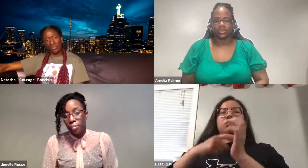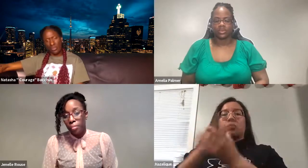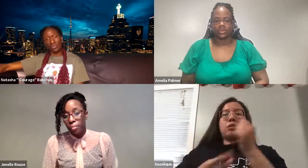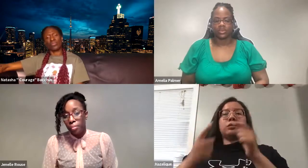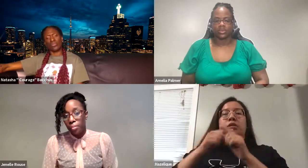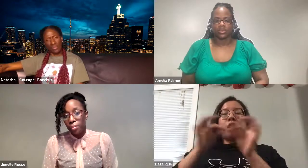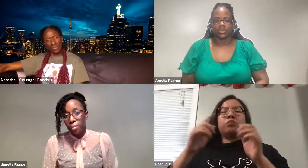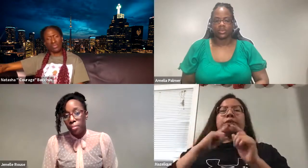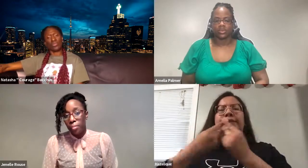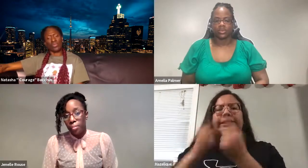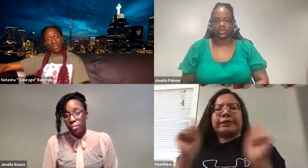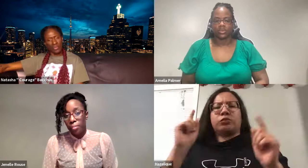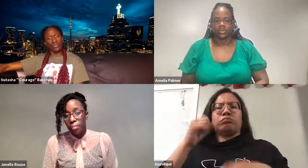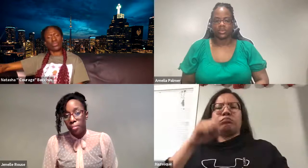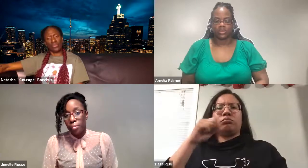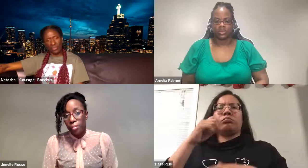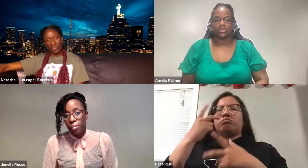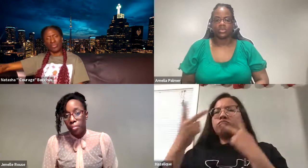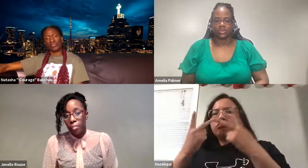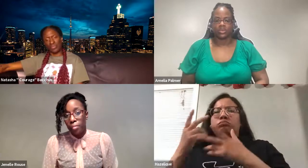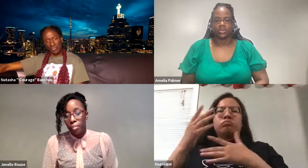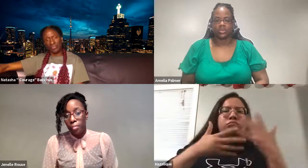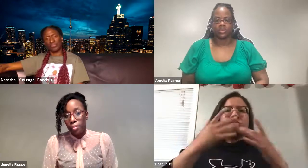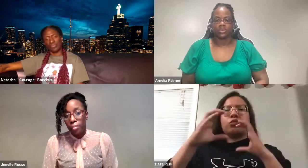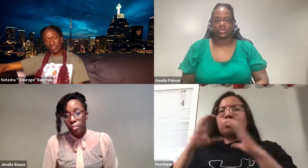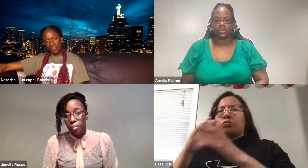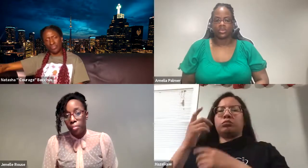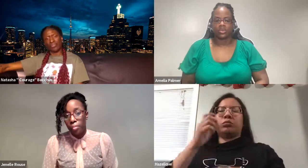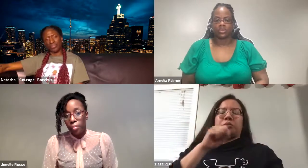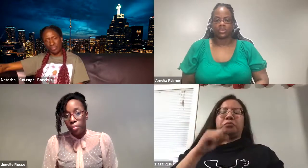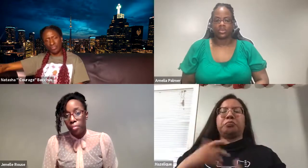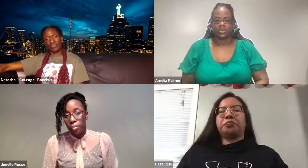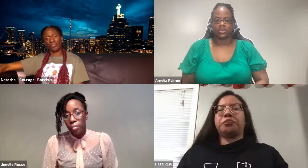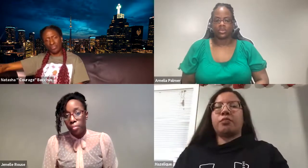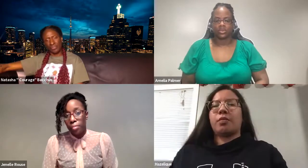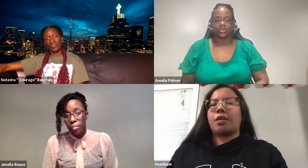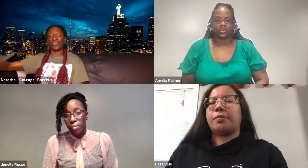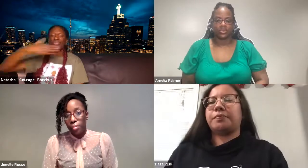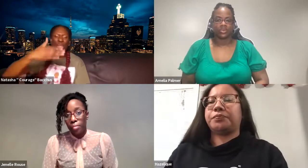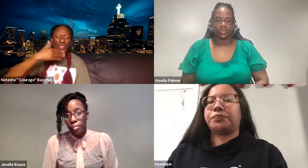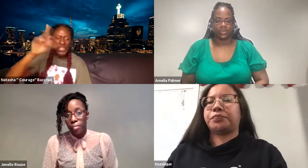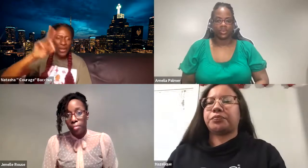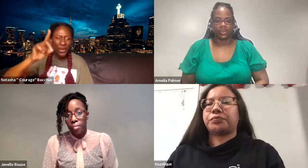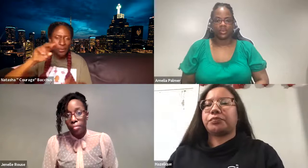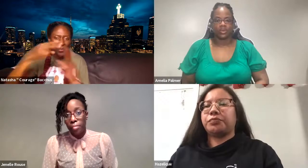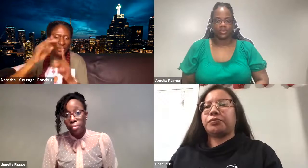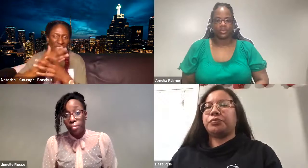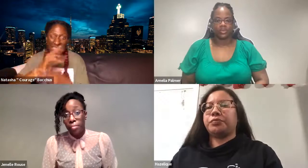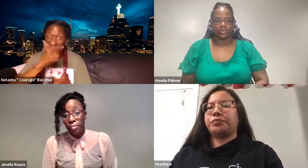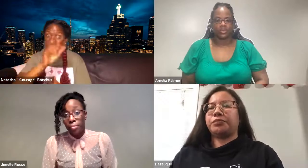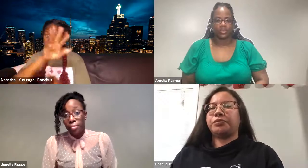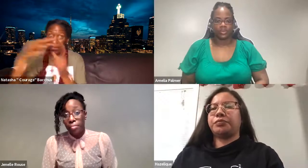in our community. we recognize both ASL and OSL but we honor the OSL and we're proud of that.